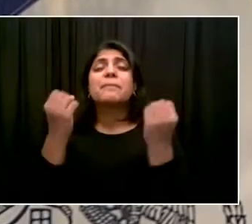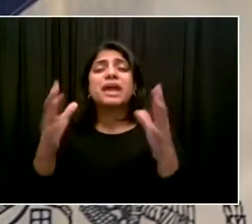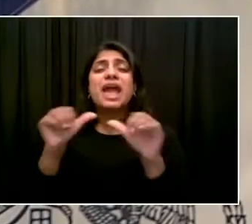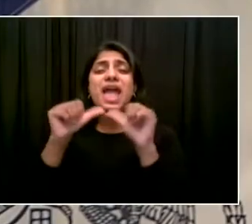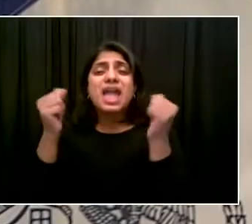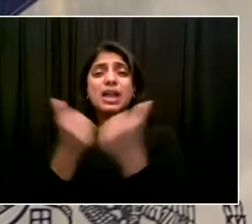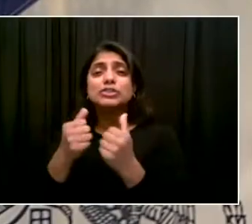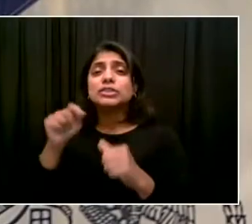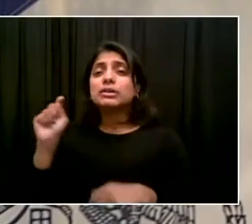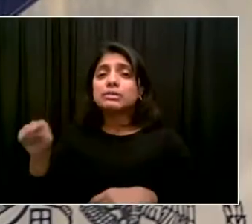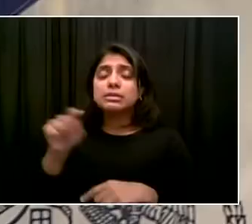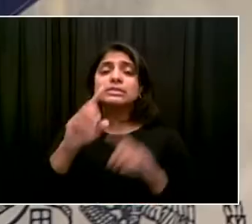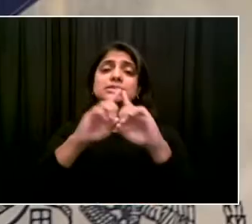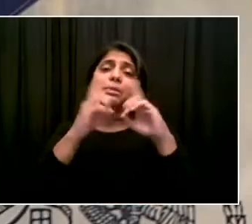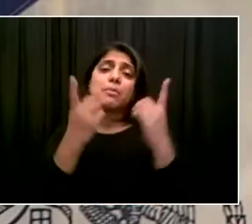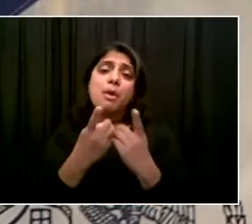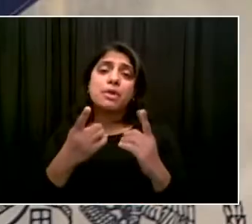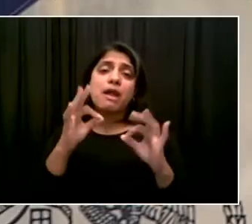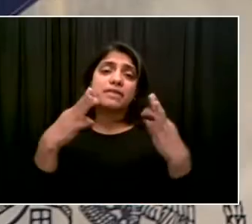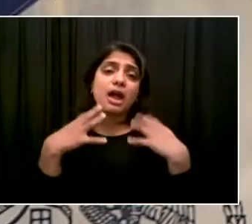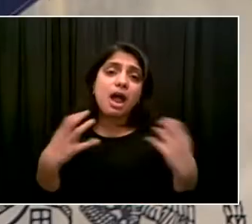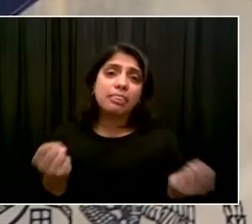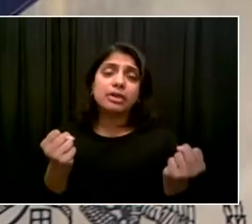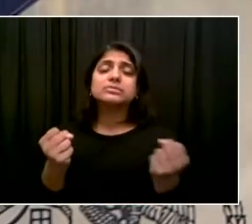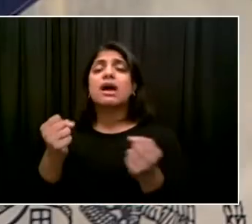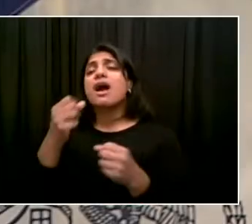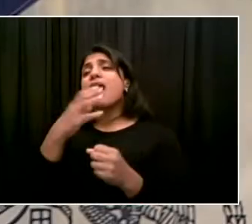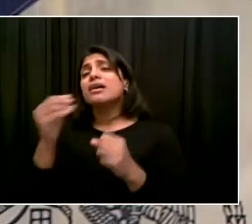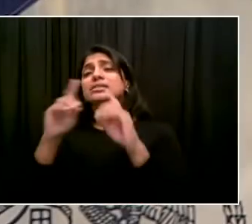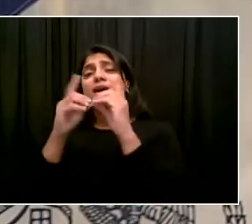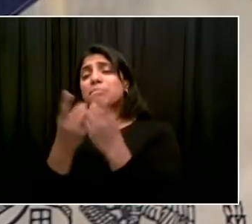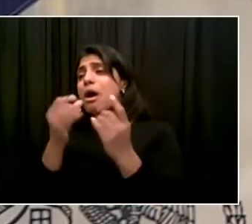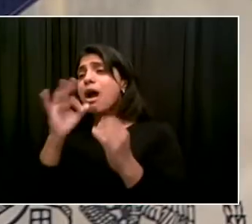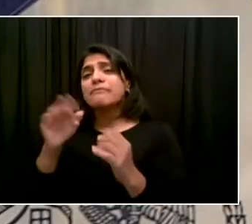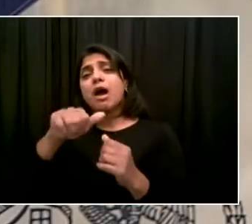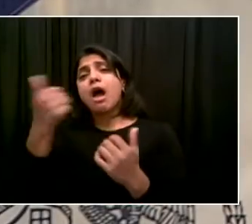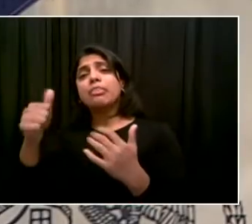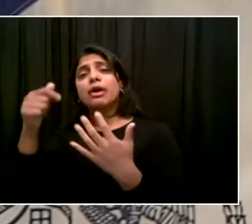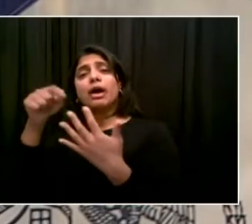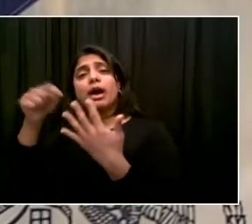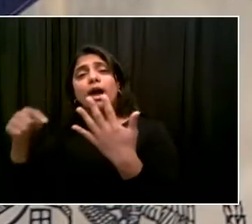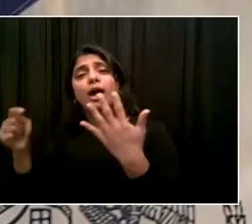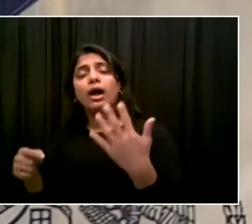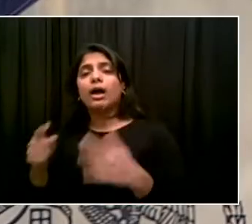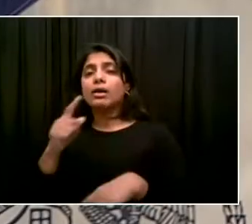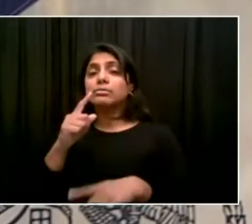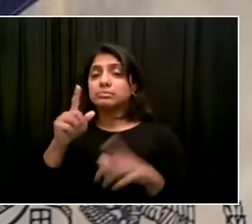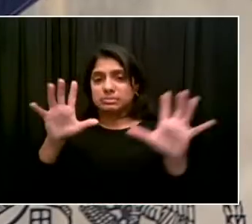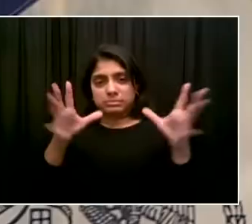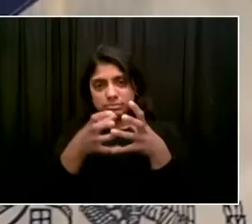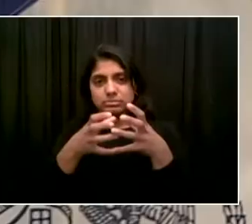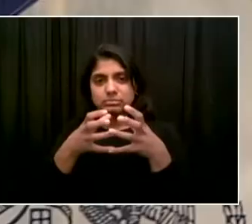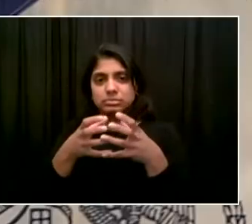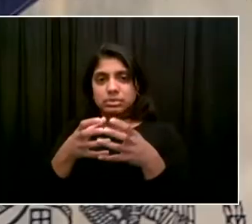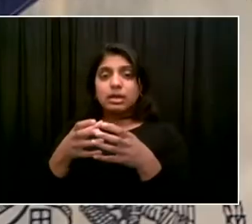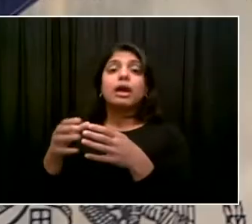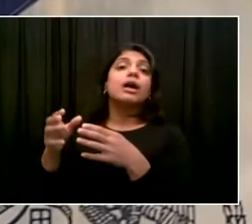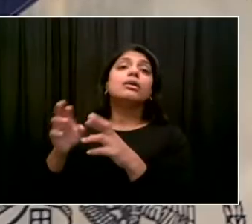DEPARTMENT OF HEALTH AND A VARIETY OF OTHER AGENCIES